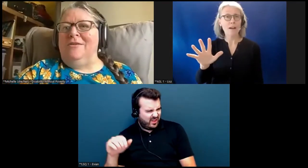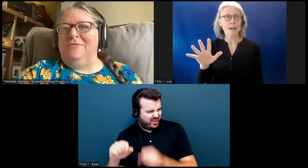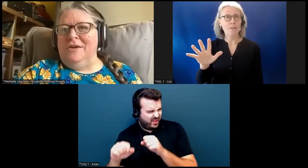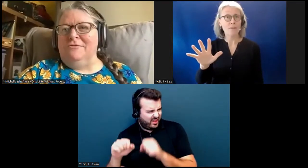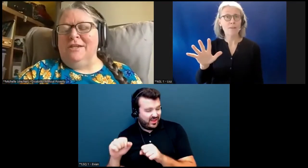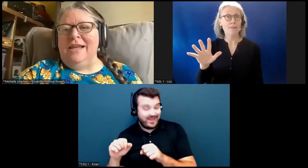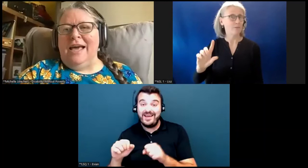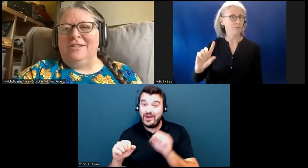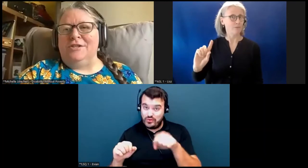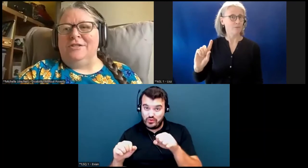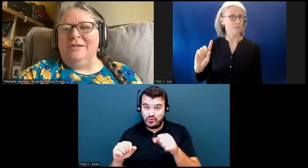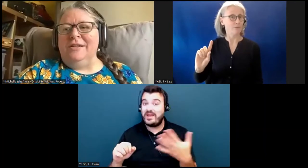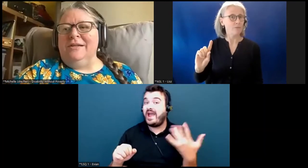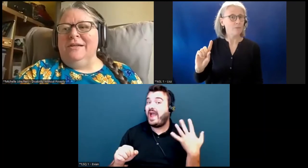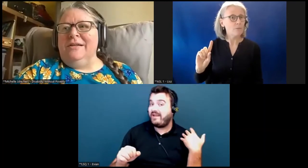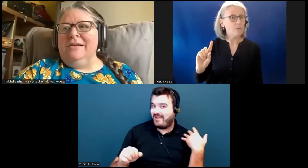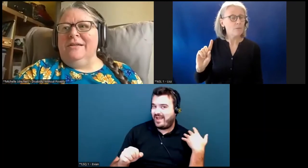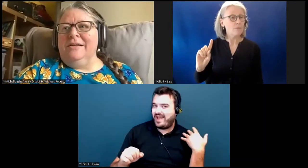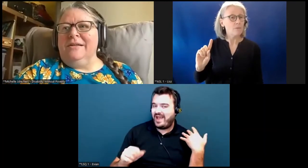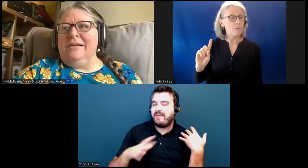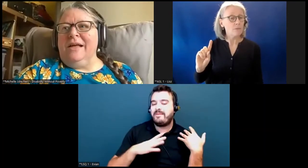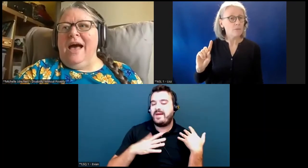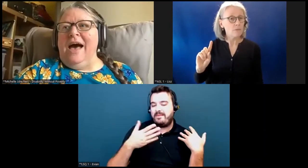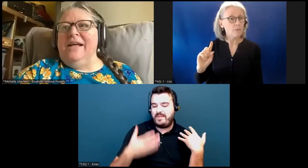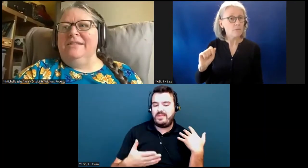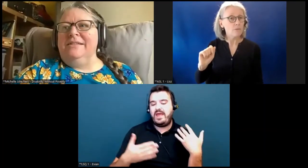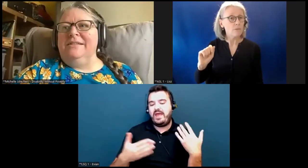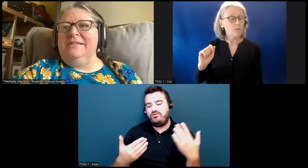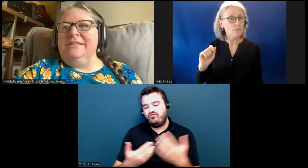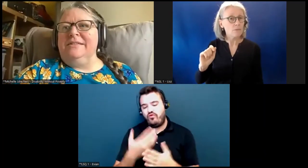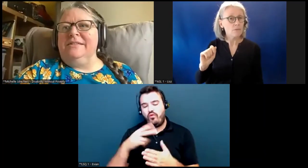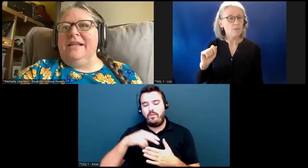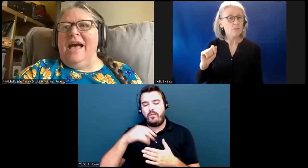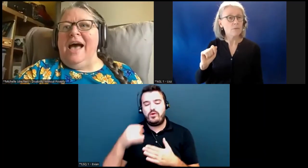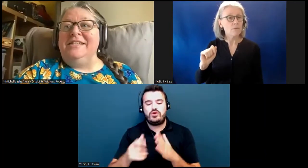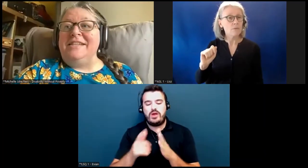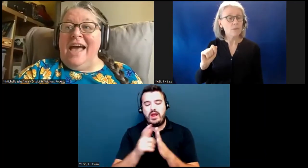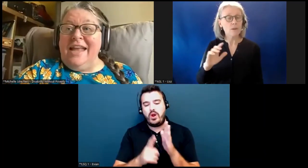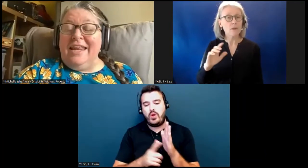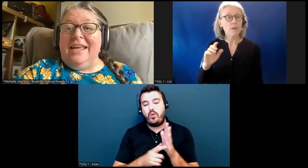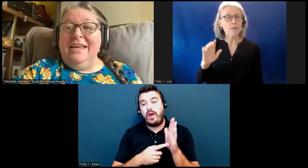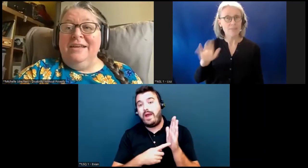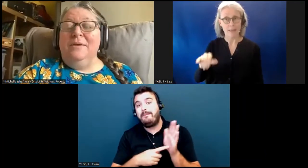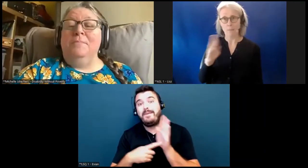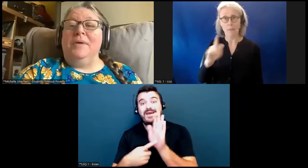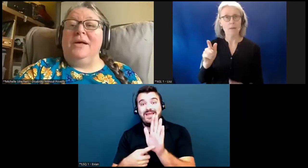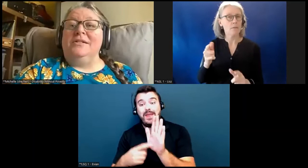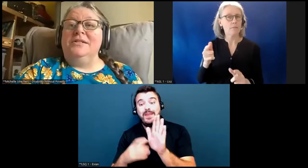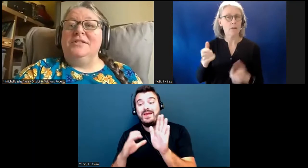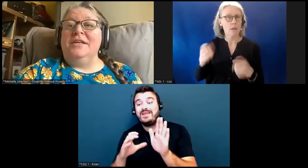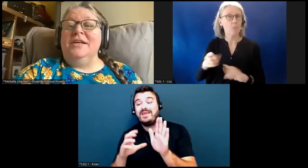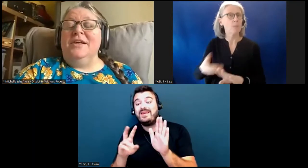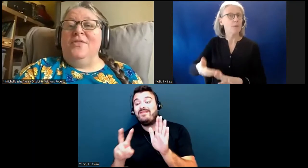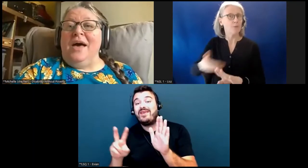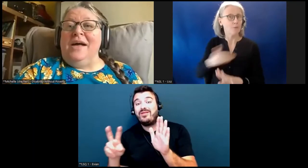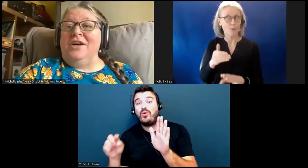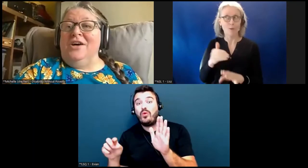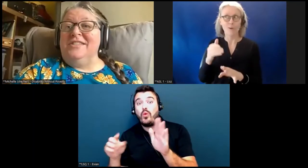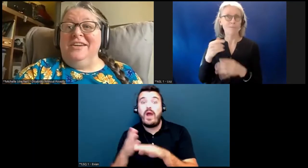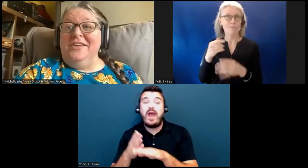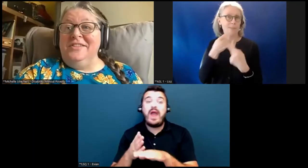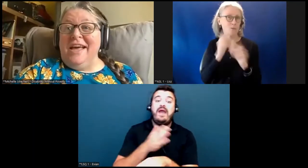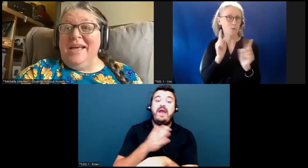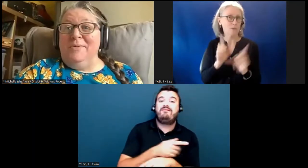OUR ELECTION. . AND ANY BILLS THAT ARE STILL ON THE TABLE